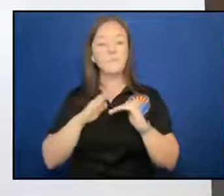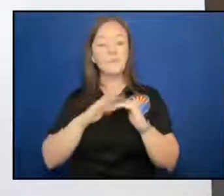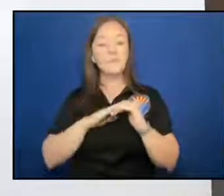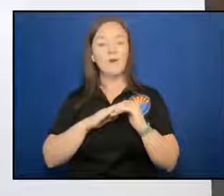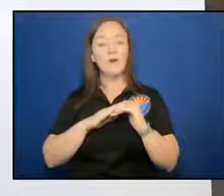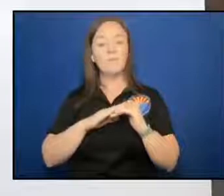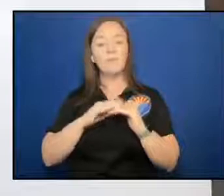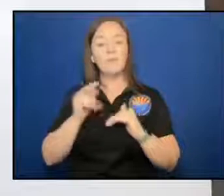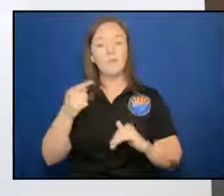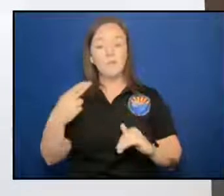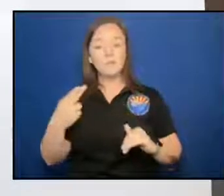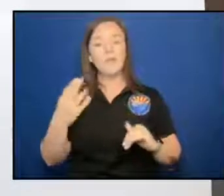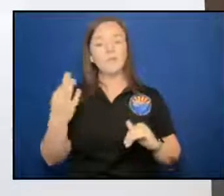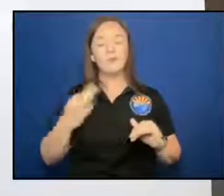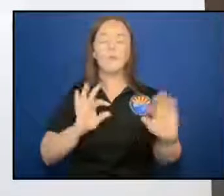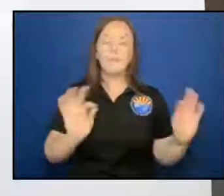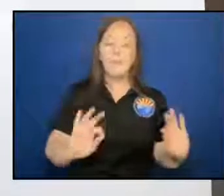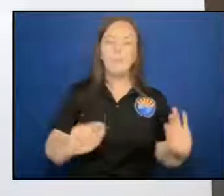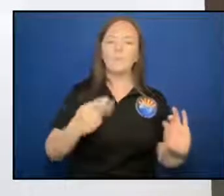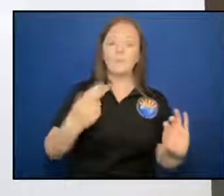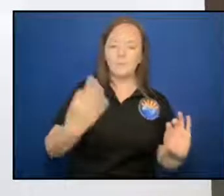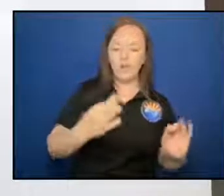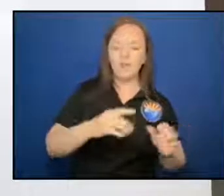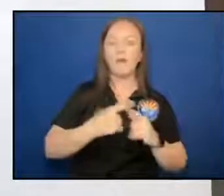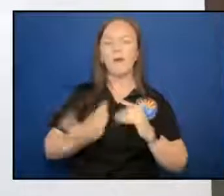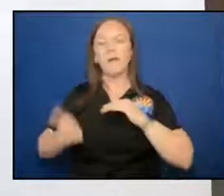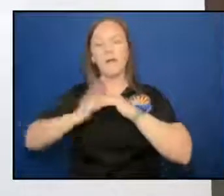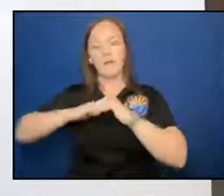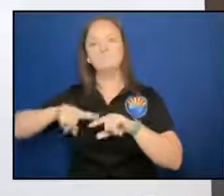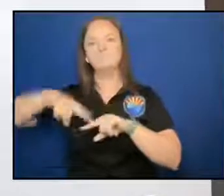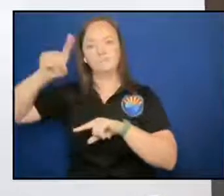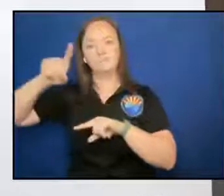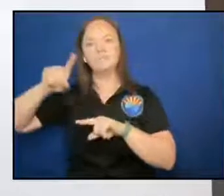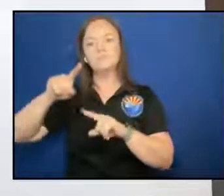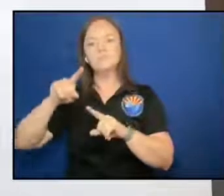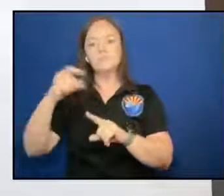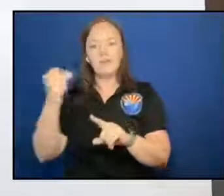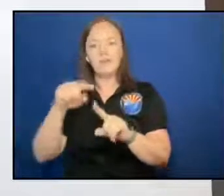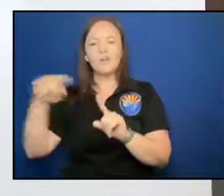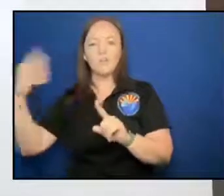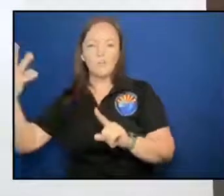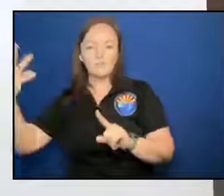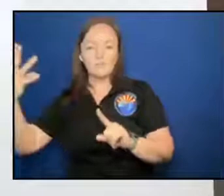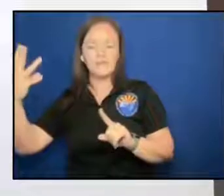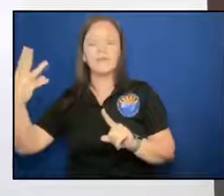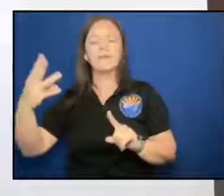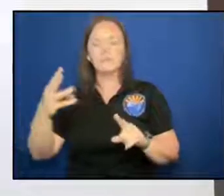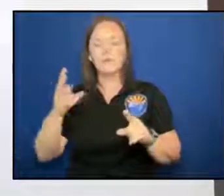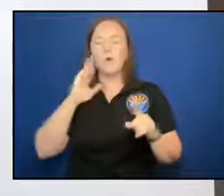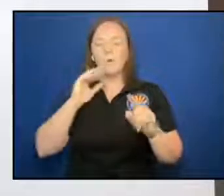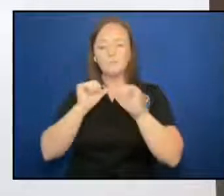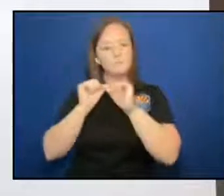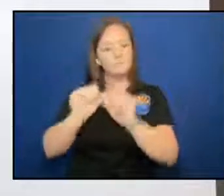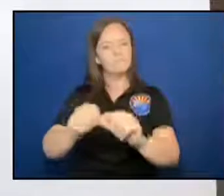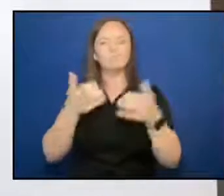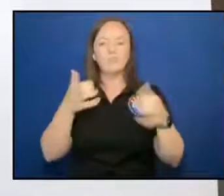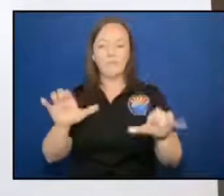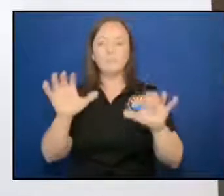WILL GET TOWARDS THE END OF THE WEEK WILL DECREASE. WE WILL NOT END OUR THUNDERSTORM CHANCES MOST